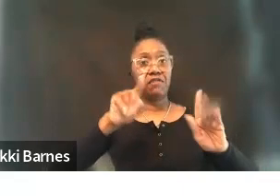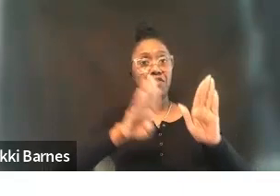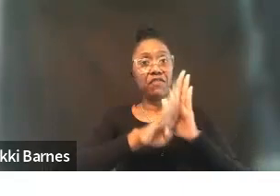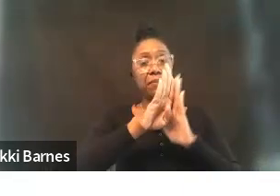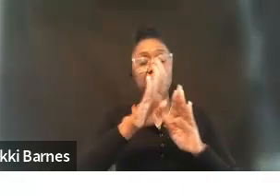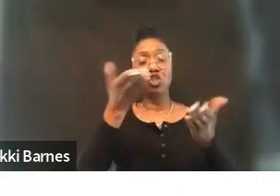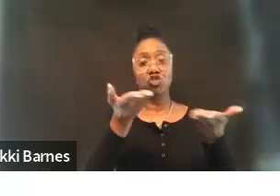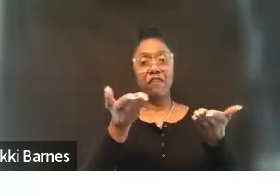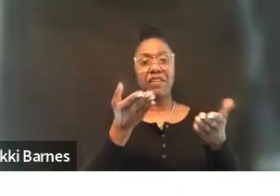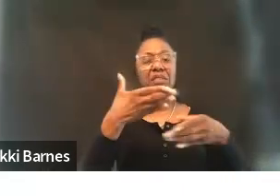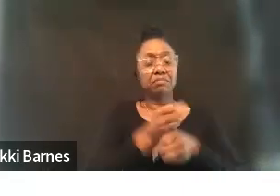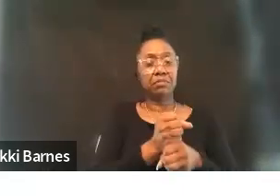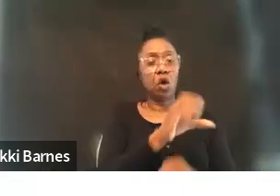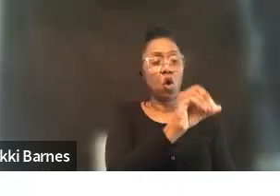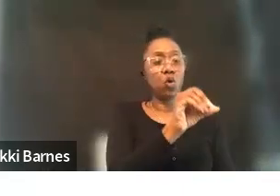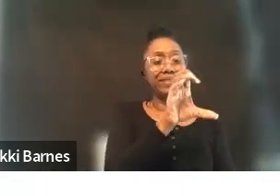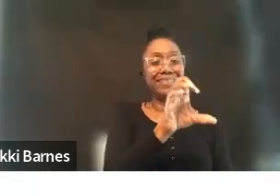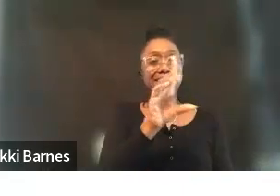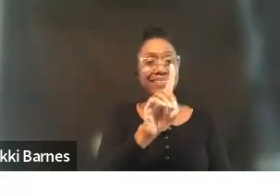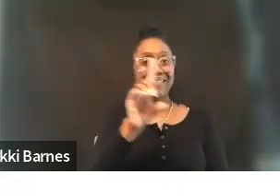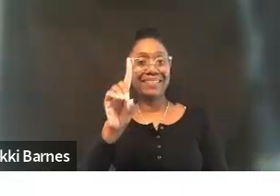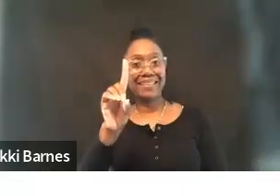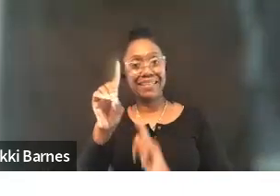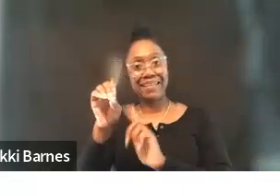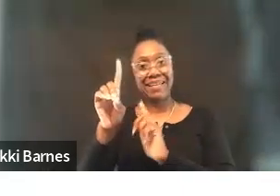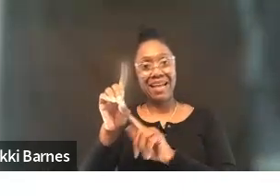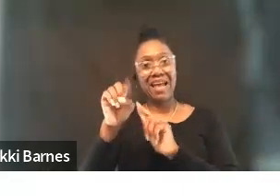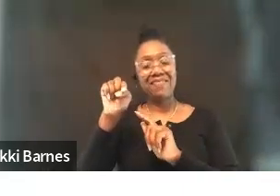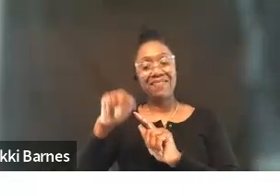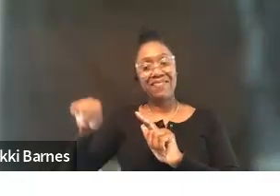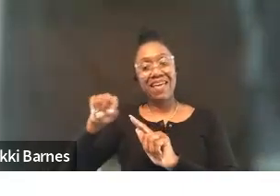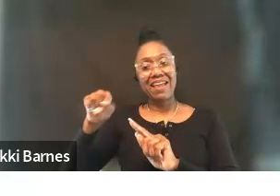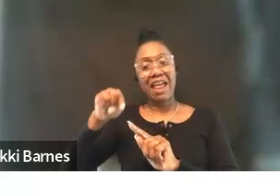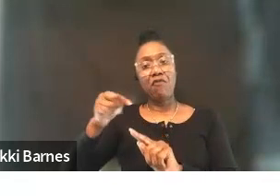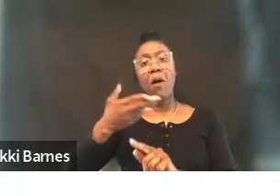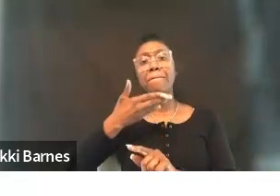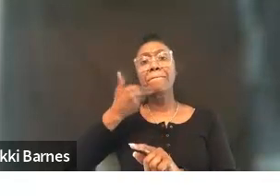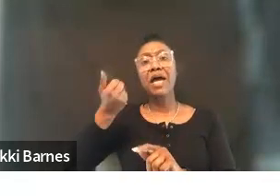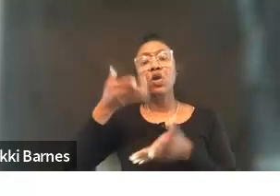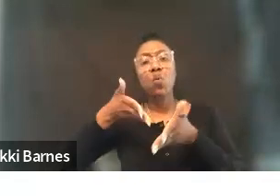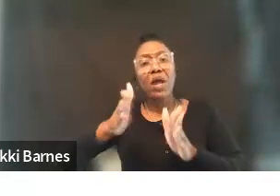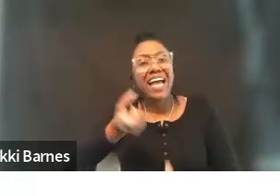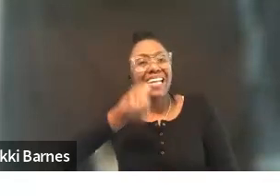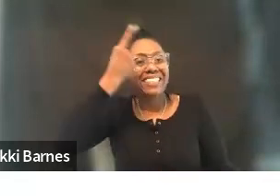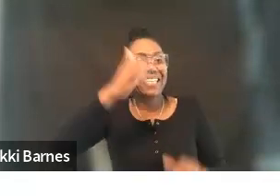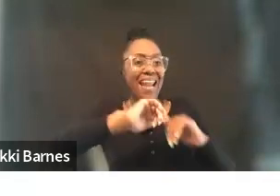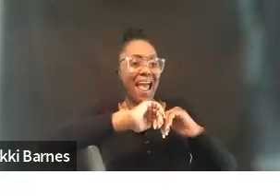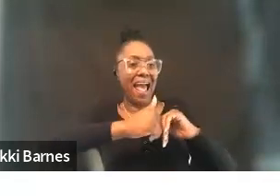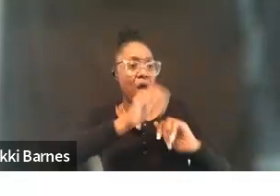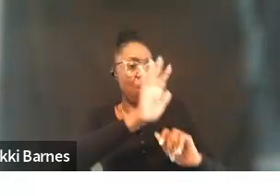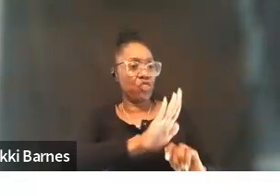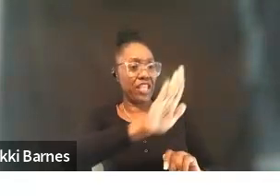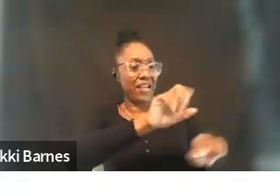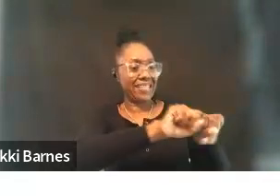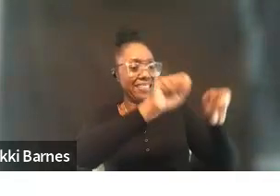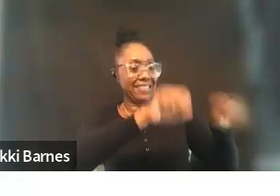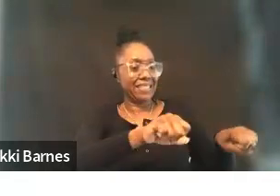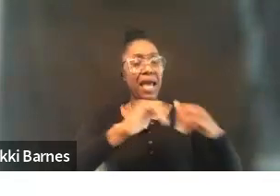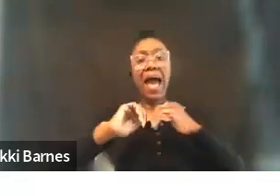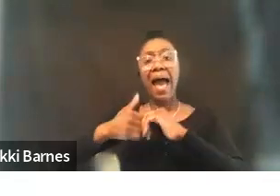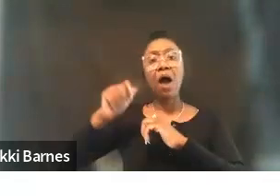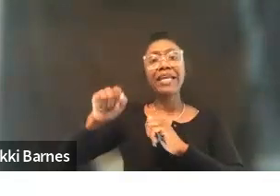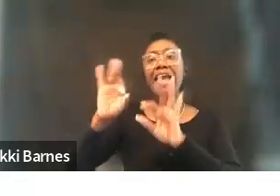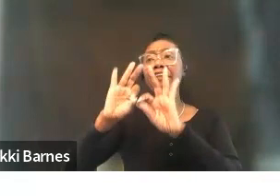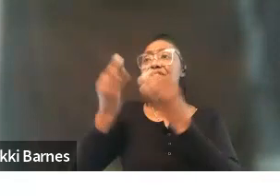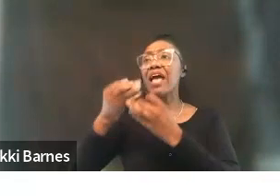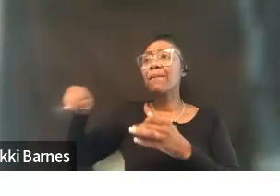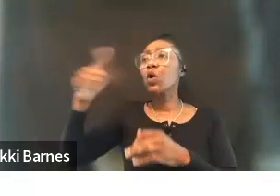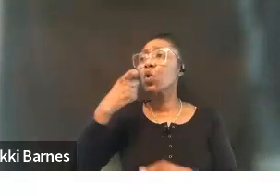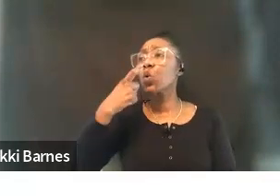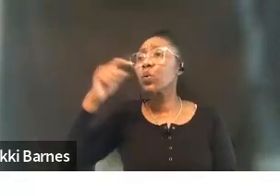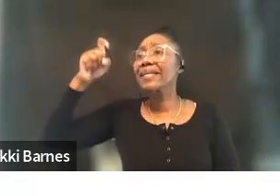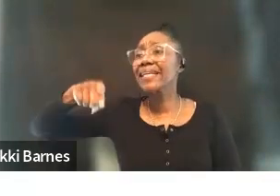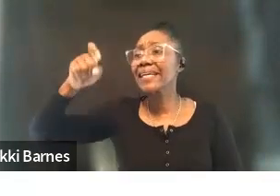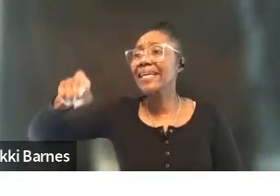Had a better understanding of how all of the systems worked and how families could go about navigating them where I struggled with the office of behavior health.